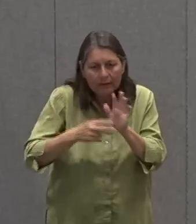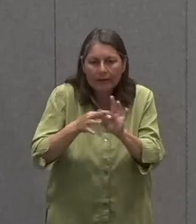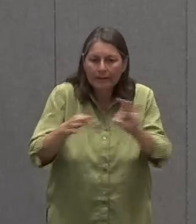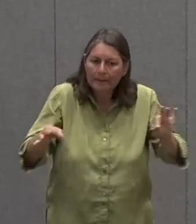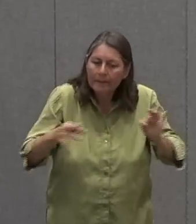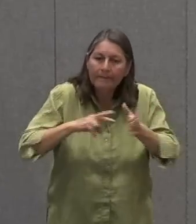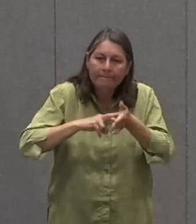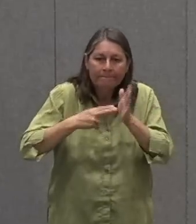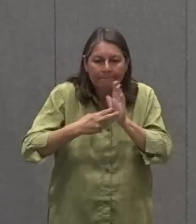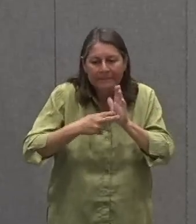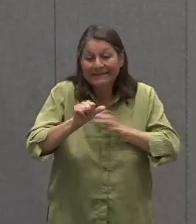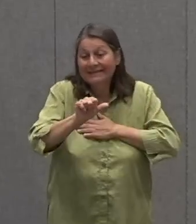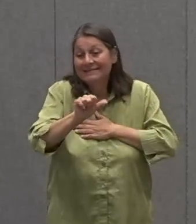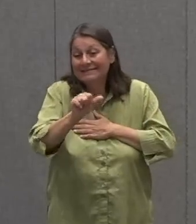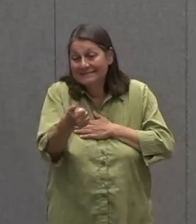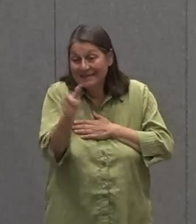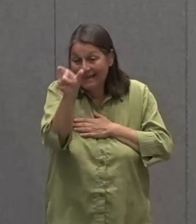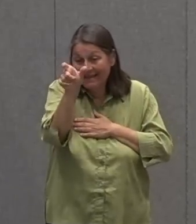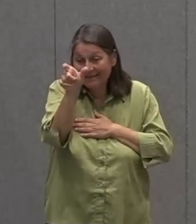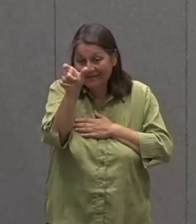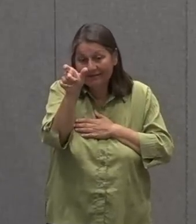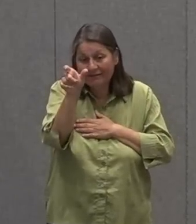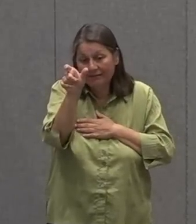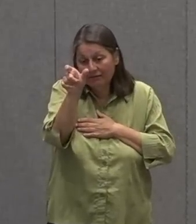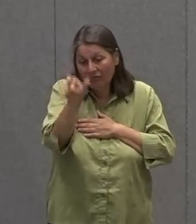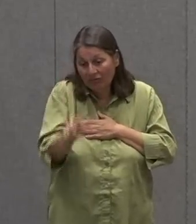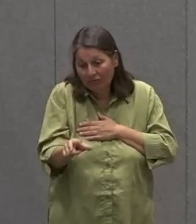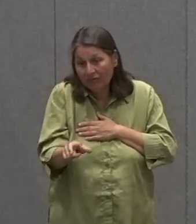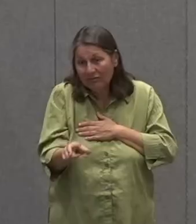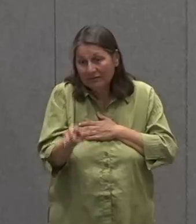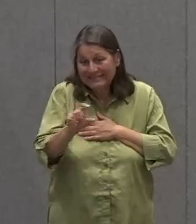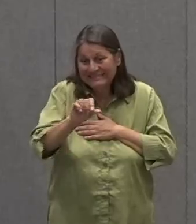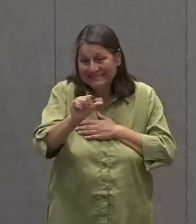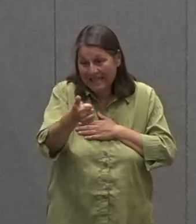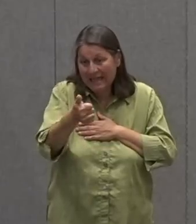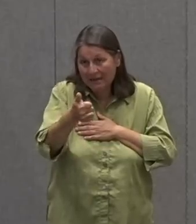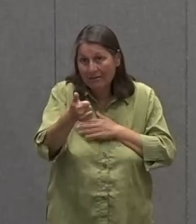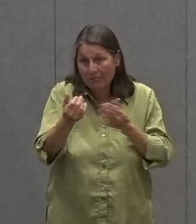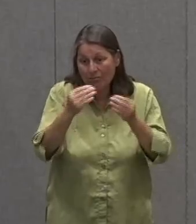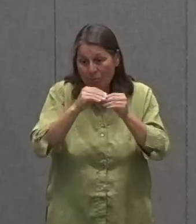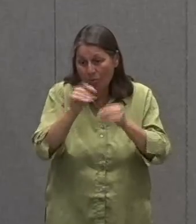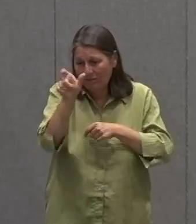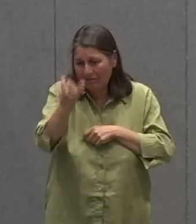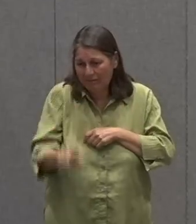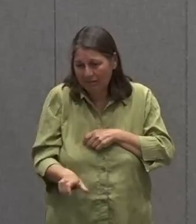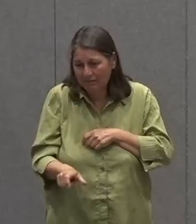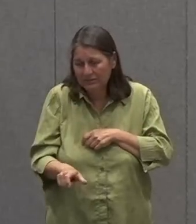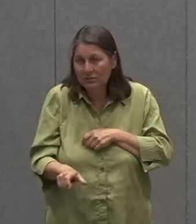to go to that 10 column, and say, "What would be one more 10 than I already have?"